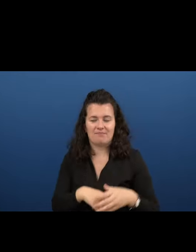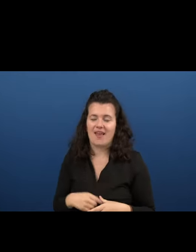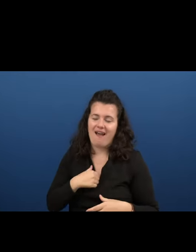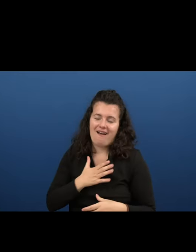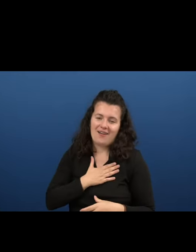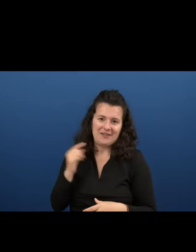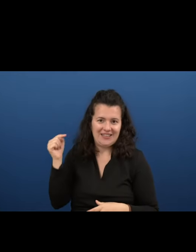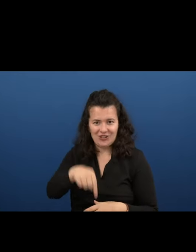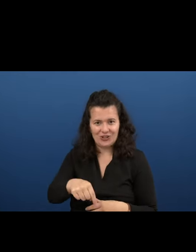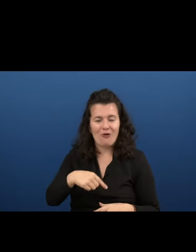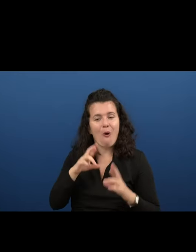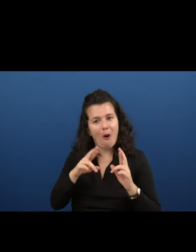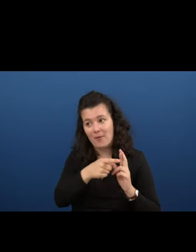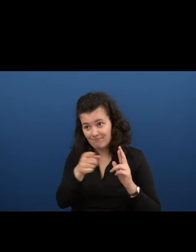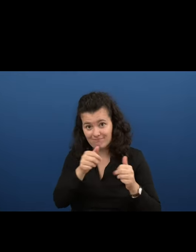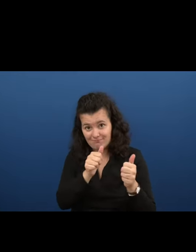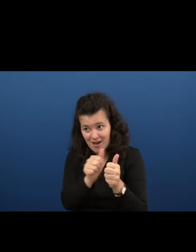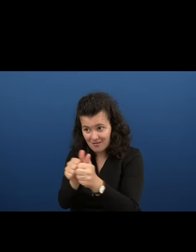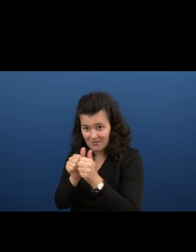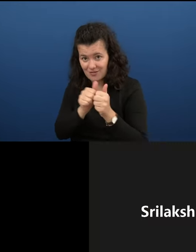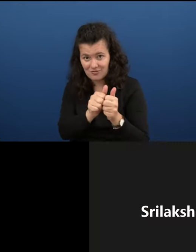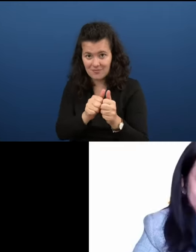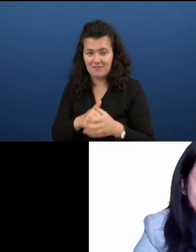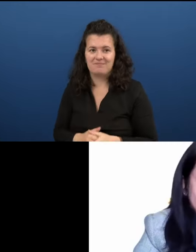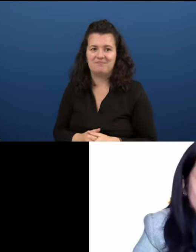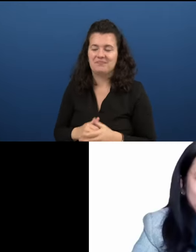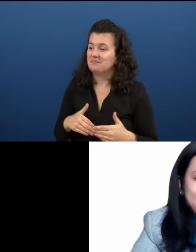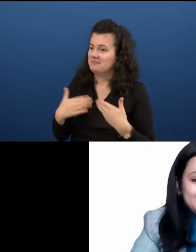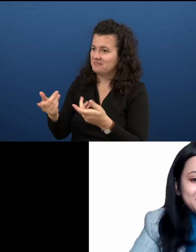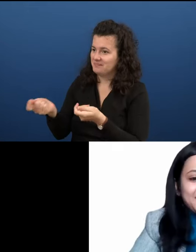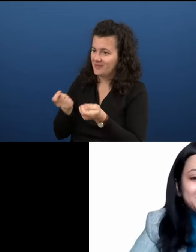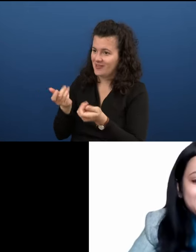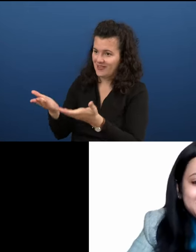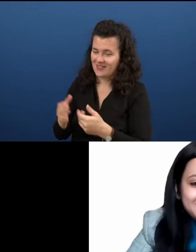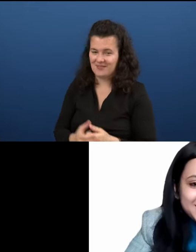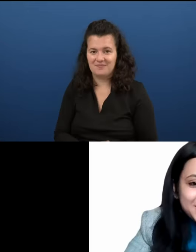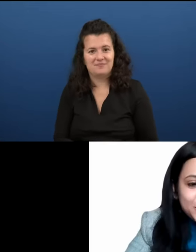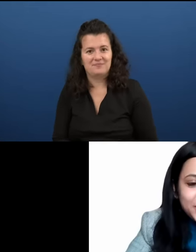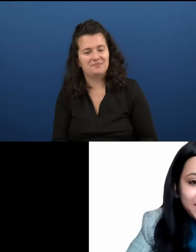12:08:10 Thank you, and back to you. 12:08:14 Thank you. Thank you Mr Garcia. Thank